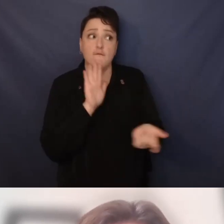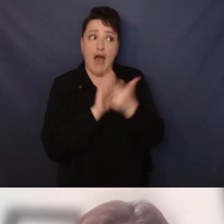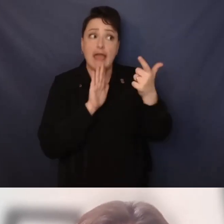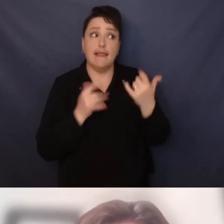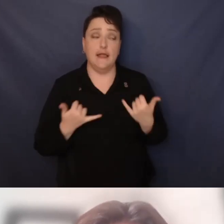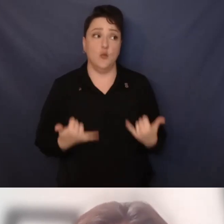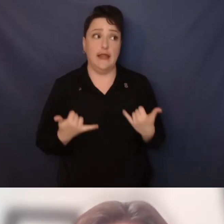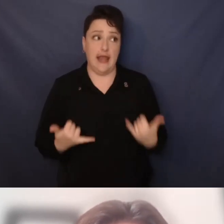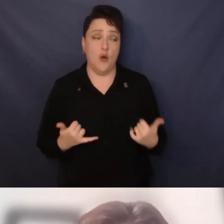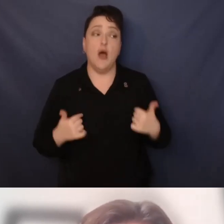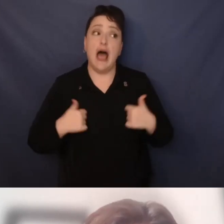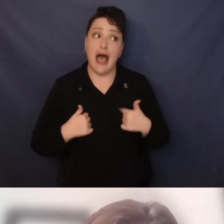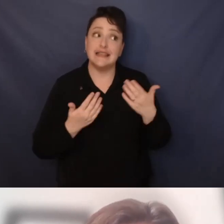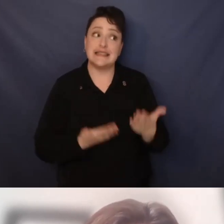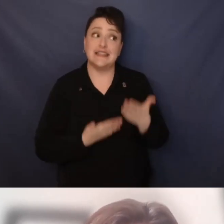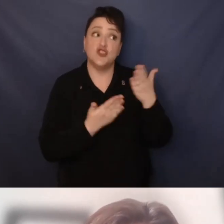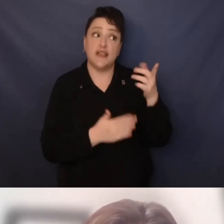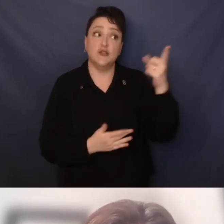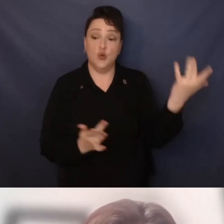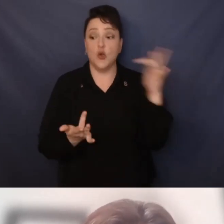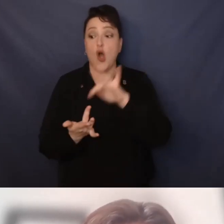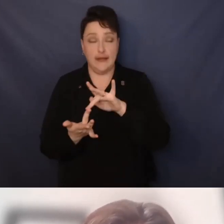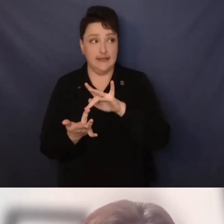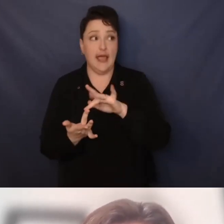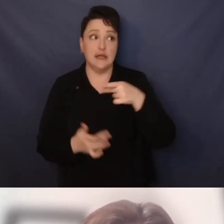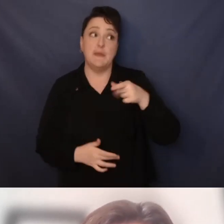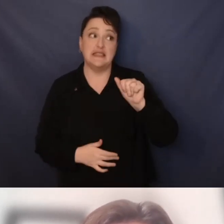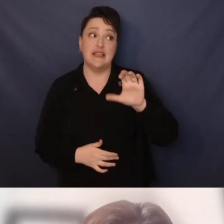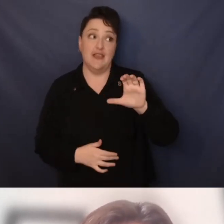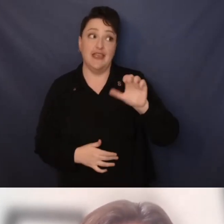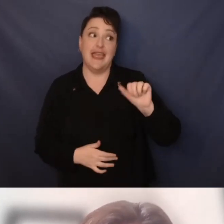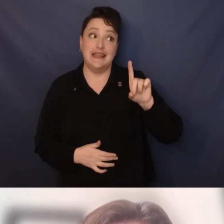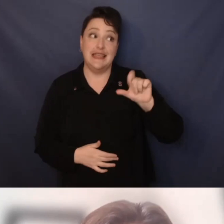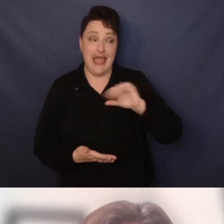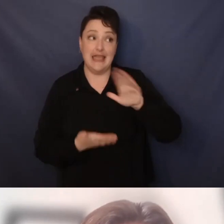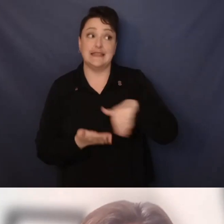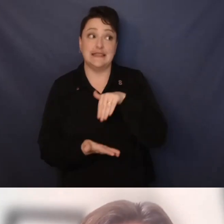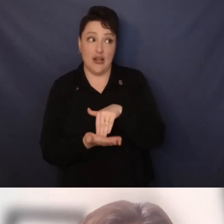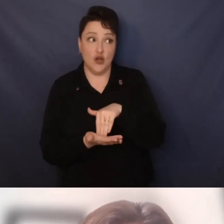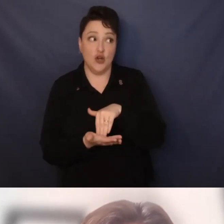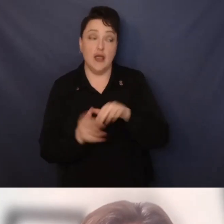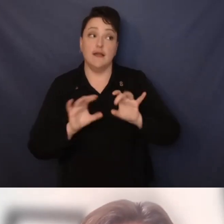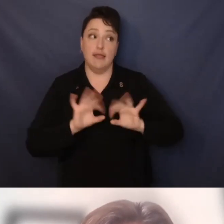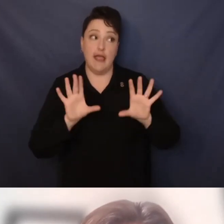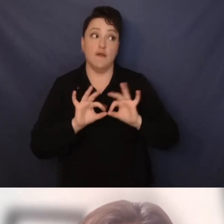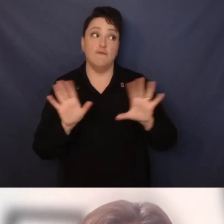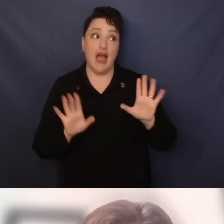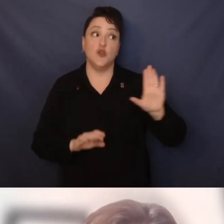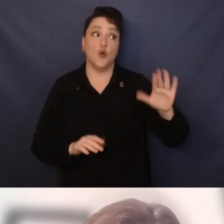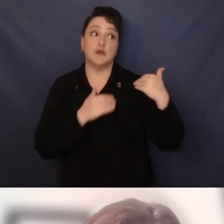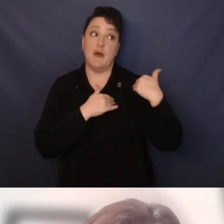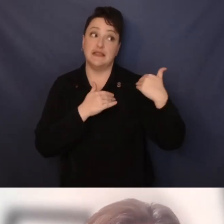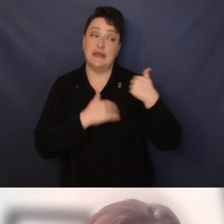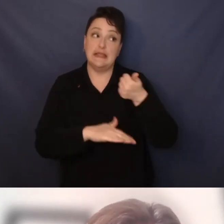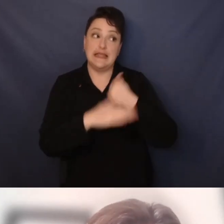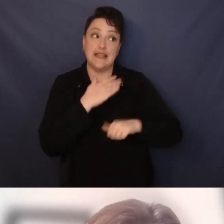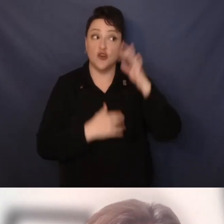are under the ADA. And then let's talk again soon. Because if they are saying retaliation,